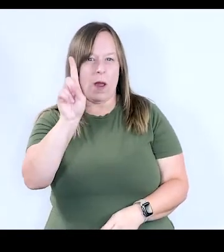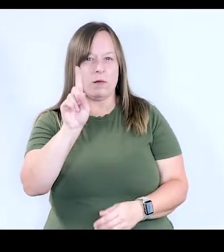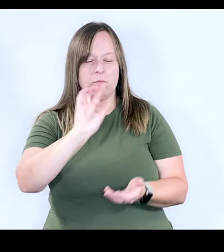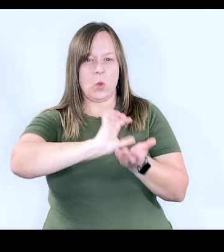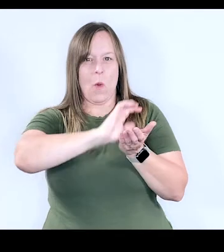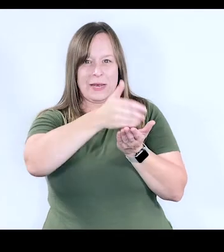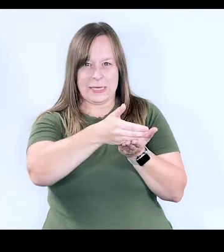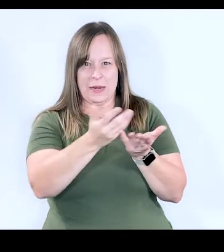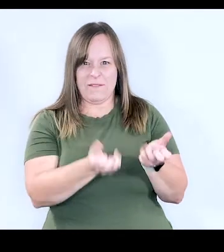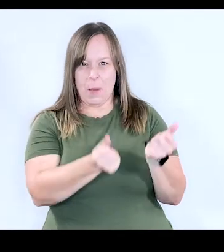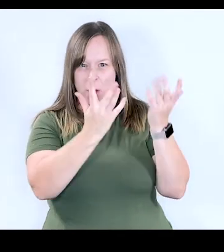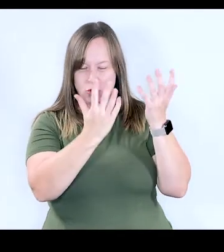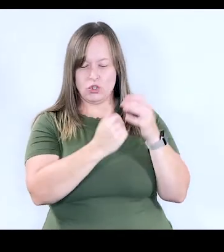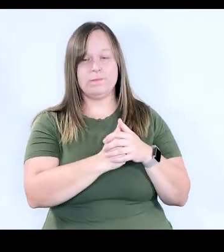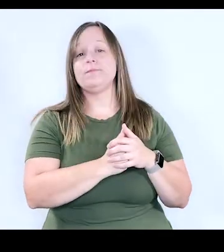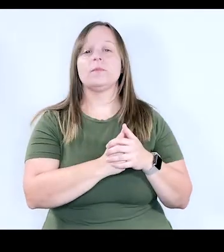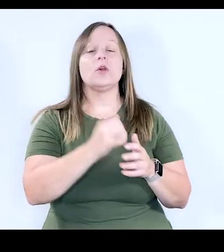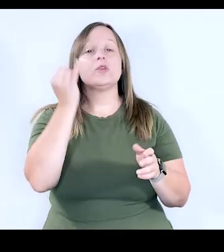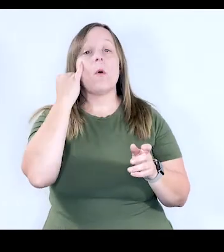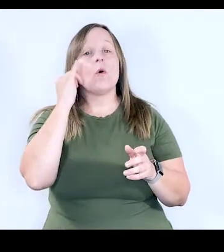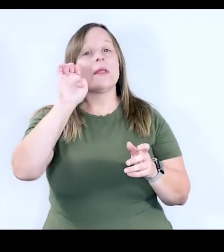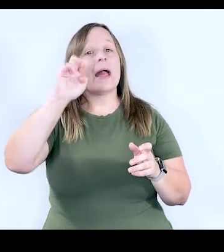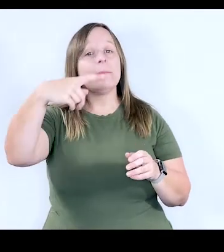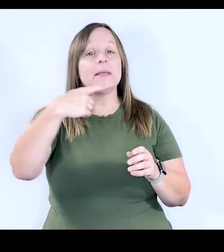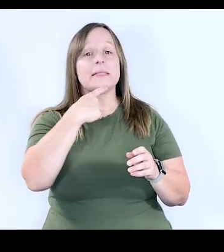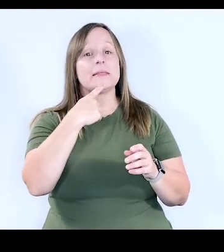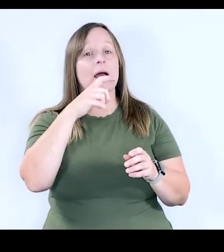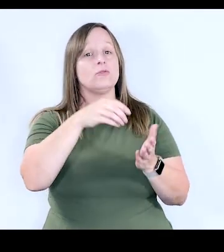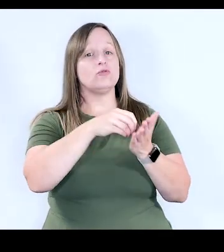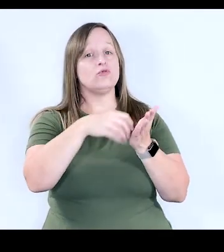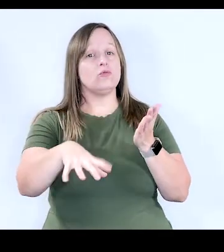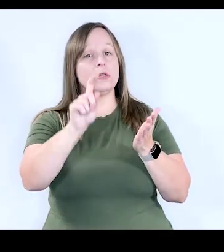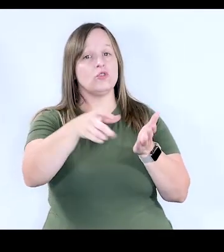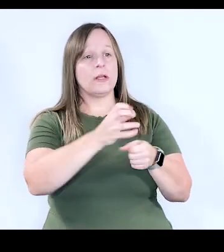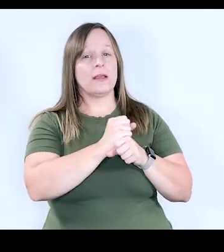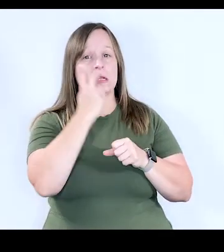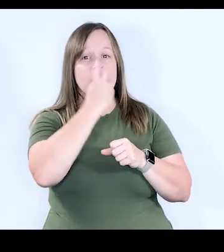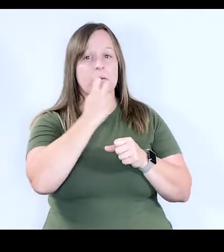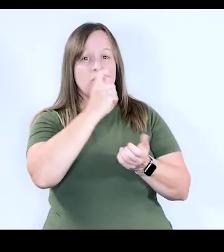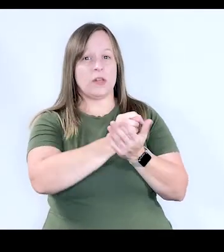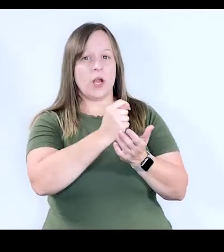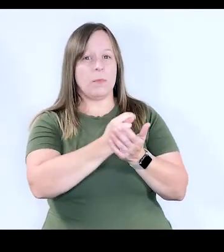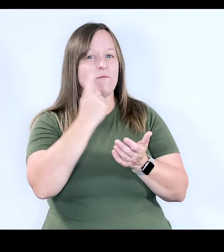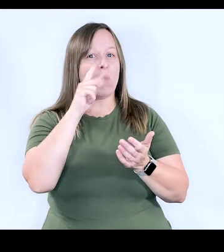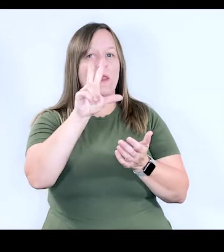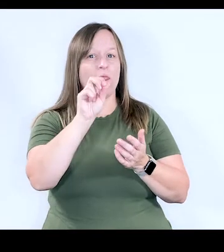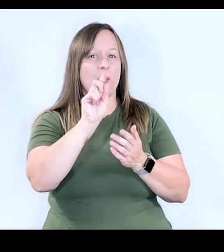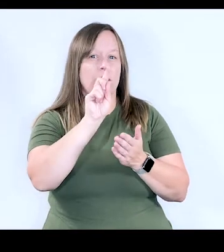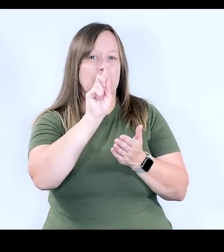For example, if a student's IEP says that a student should receive speech therapy for 30 minutes each week